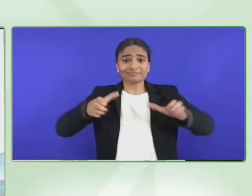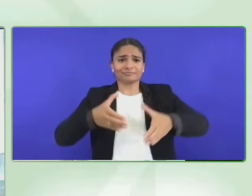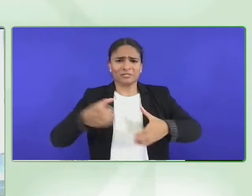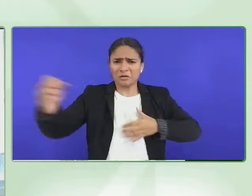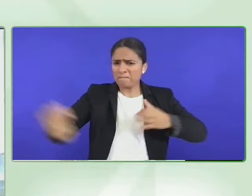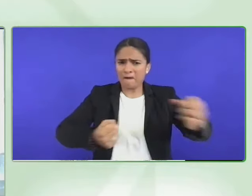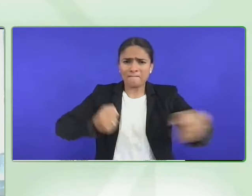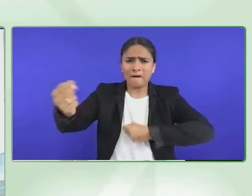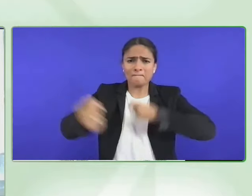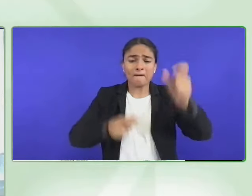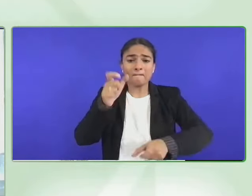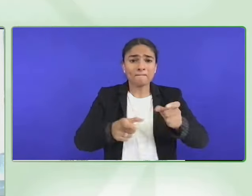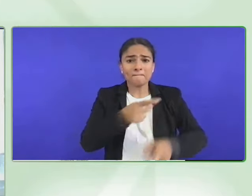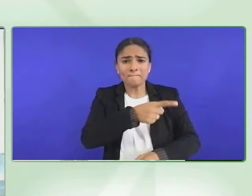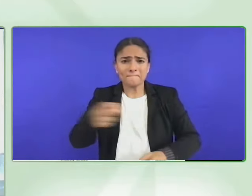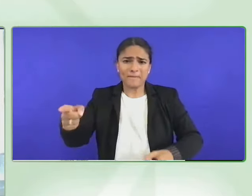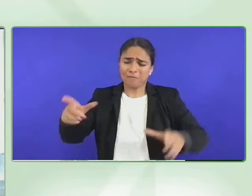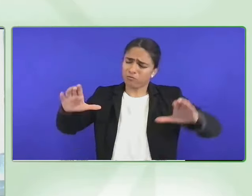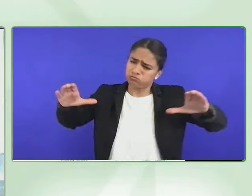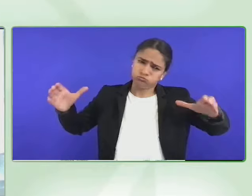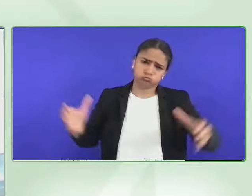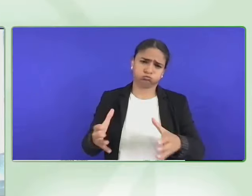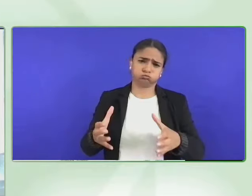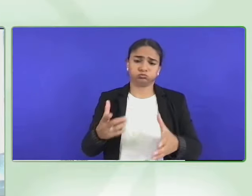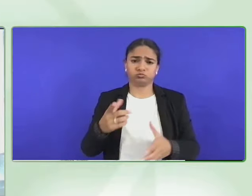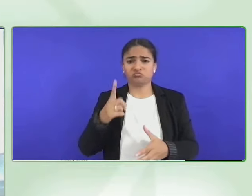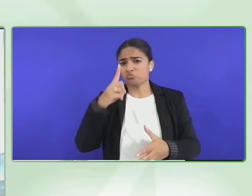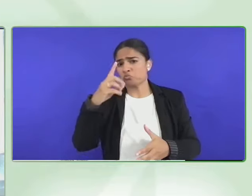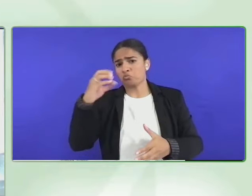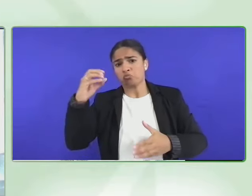Employment is a huge marker of thriving in cultures.